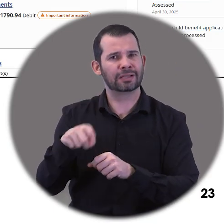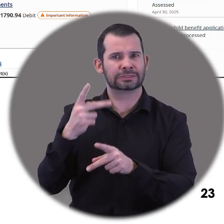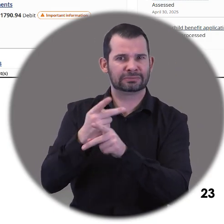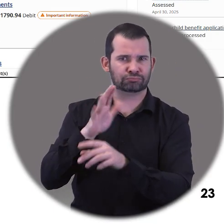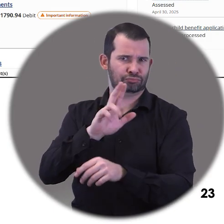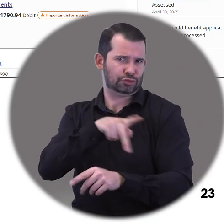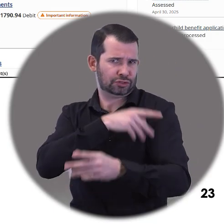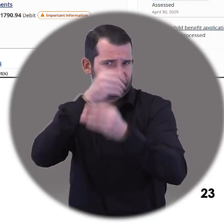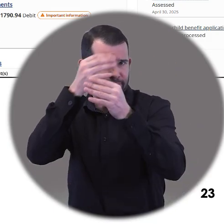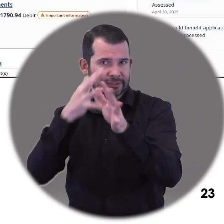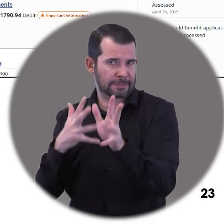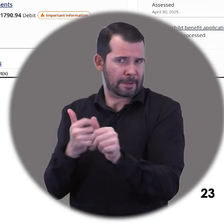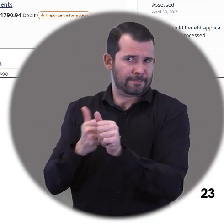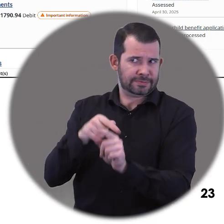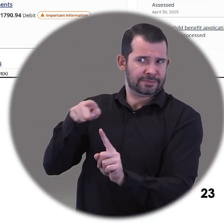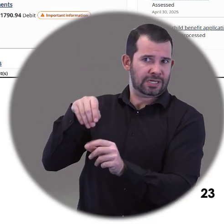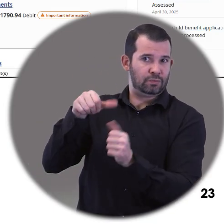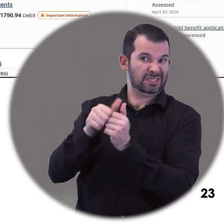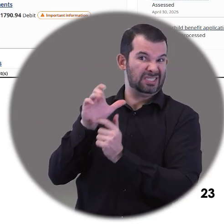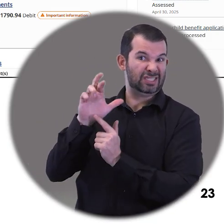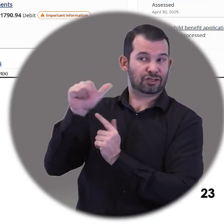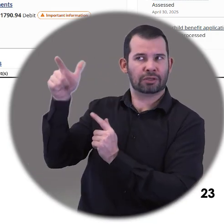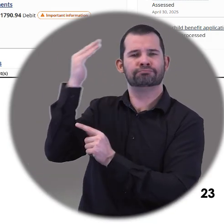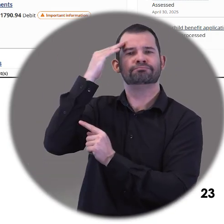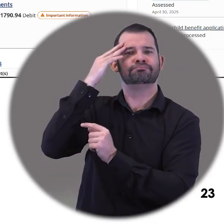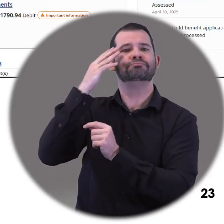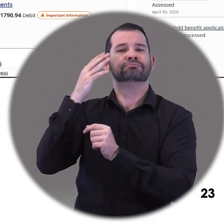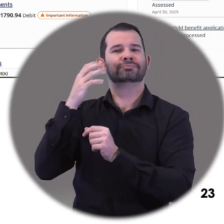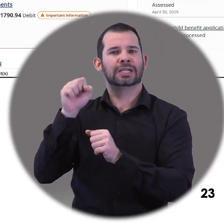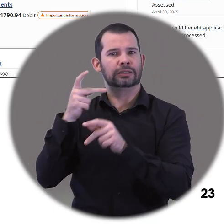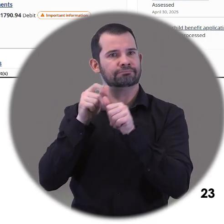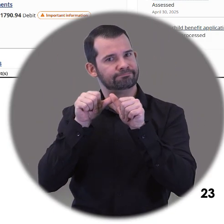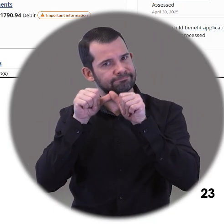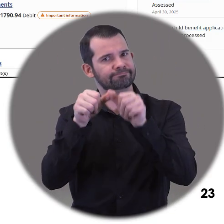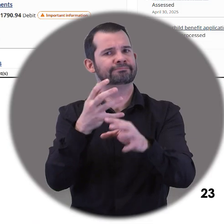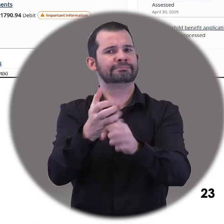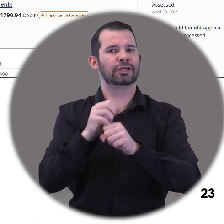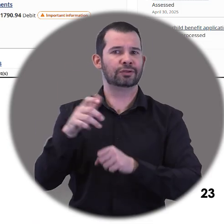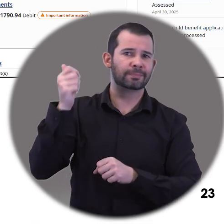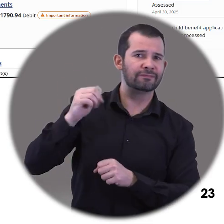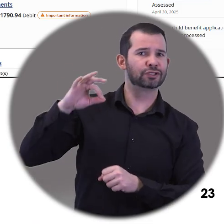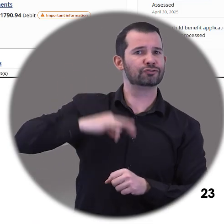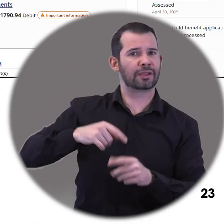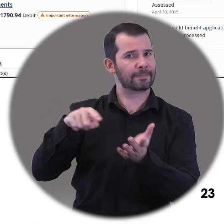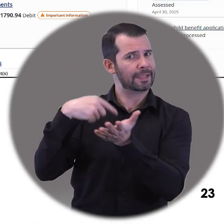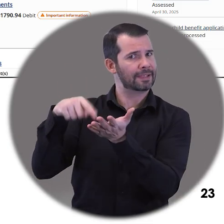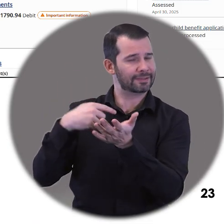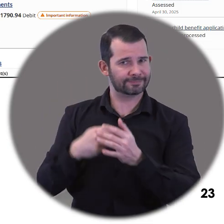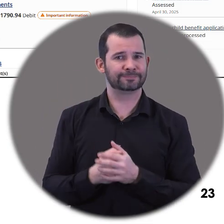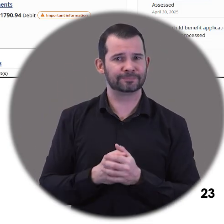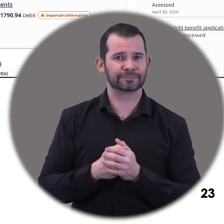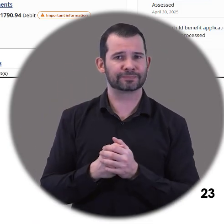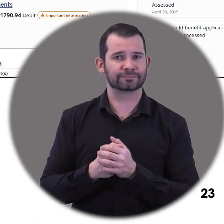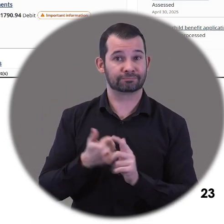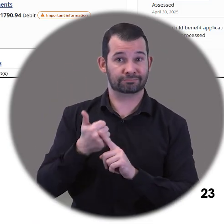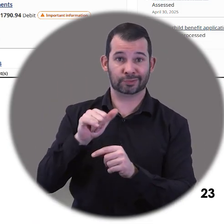you must keep your personal information up to date with the CRA to keep getting benefit and credit payments.